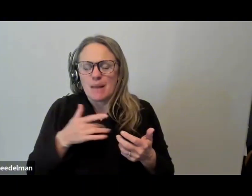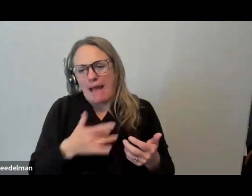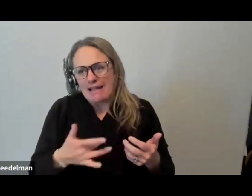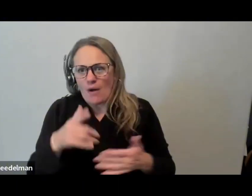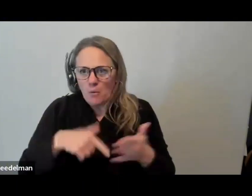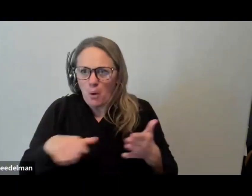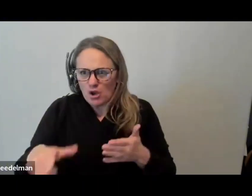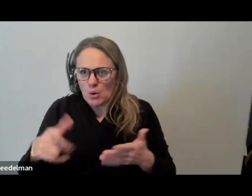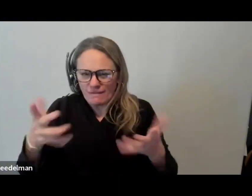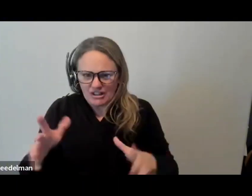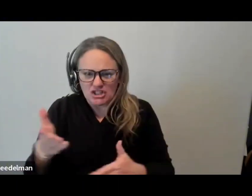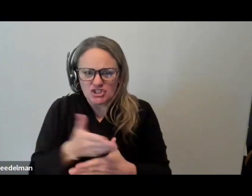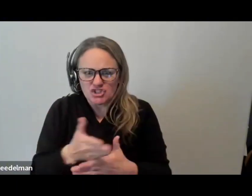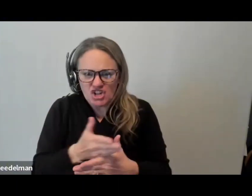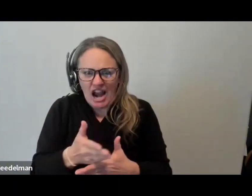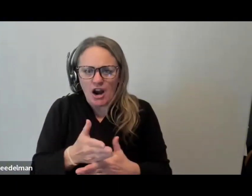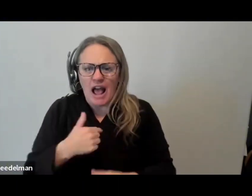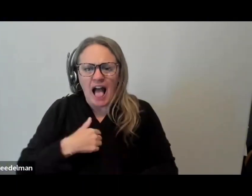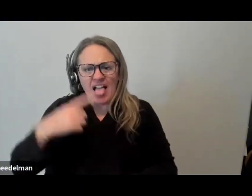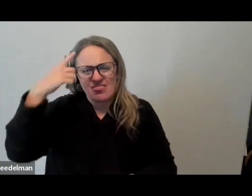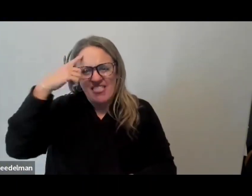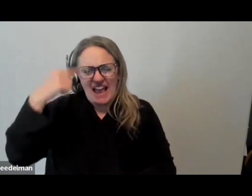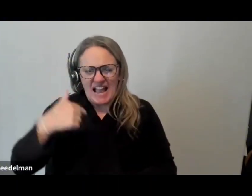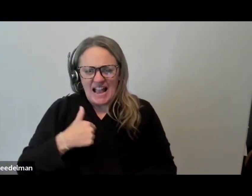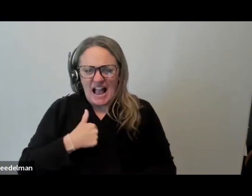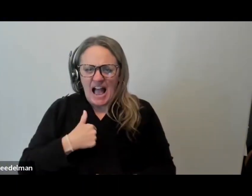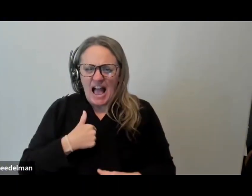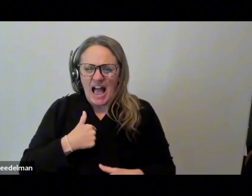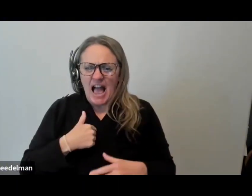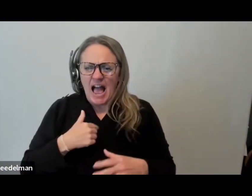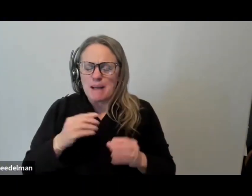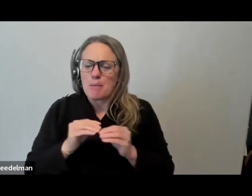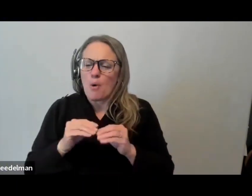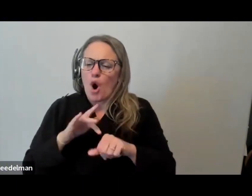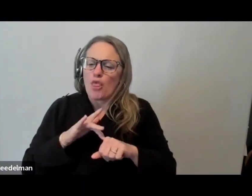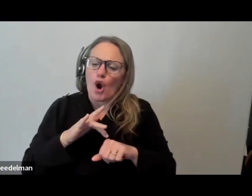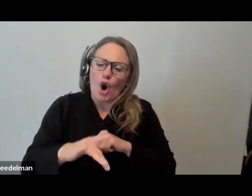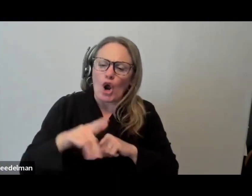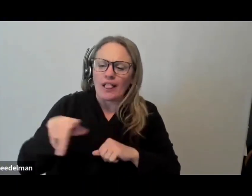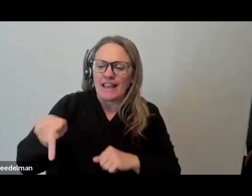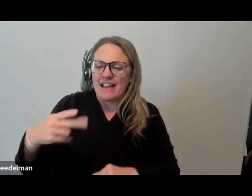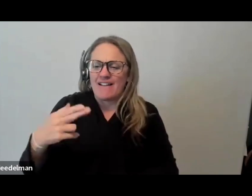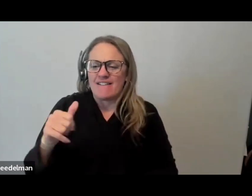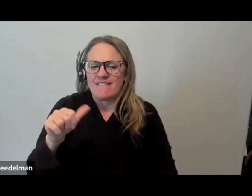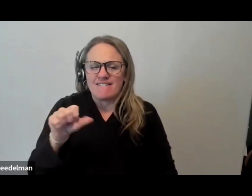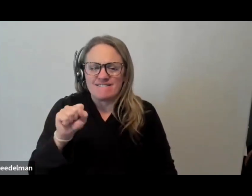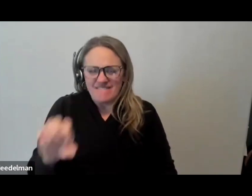But I think I'm a little bit more at that earlier phase where there is you know, sort of like